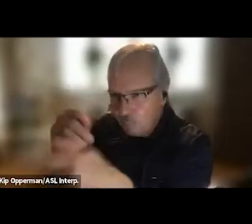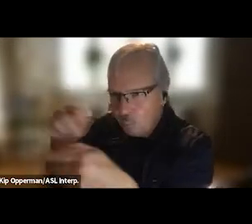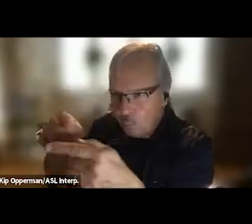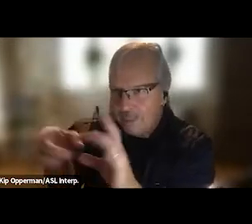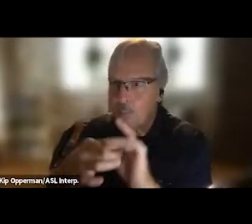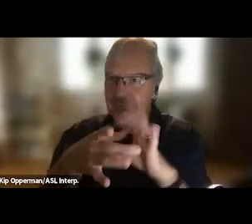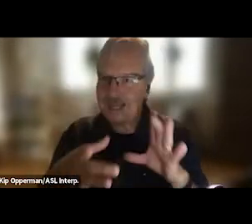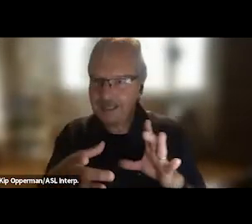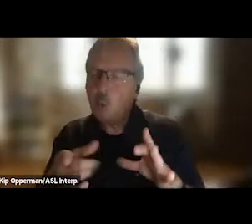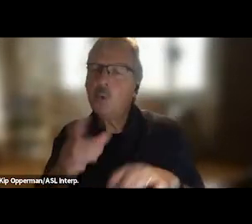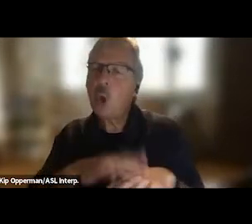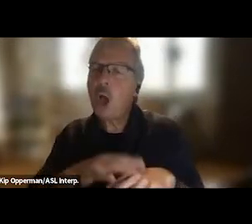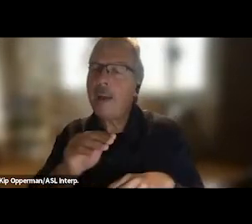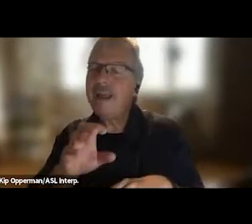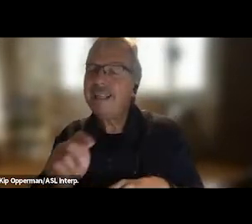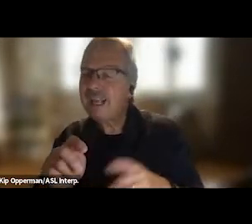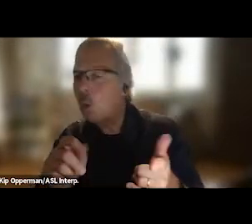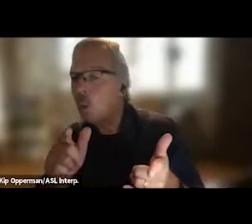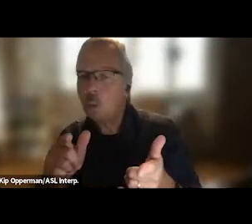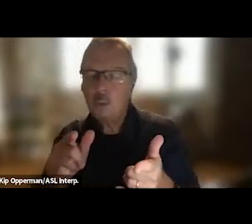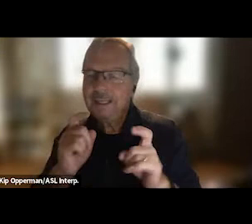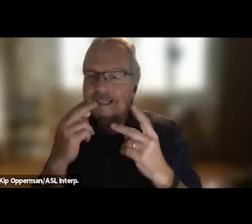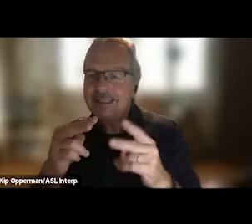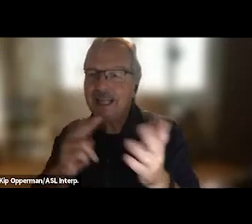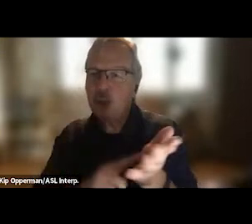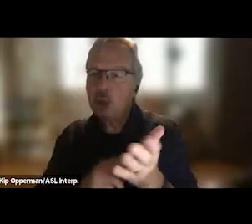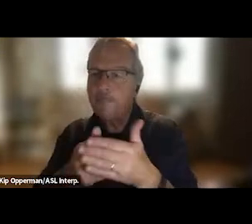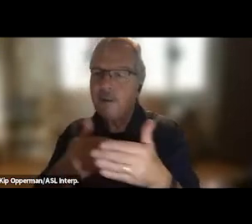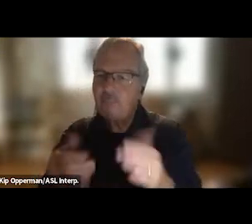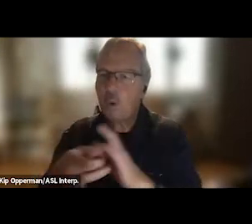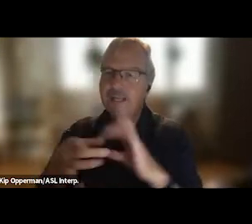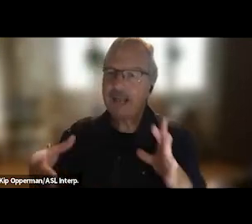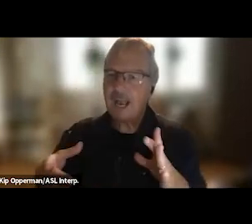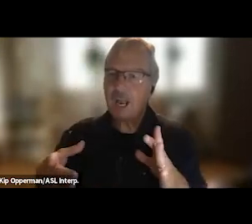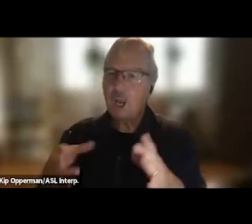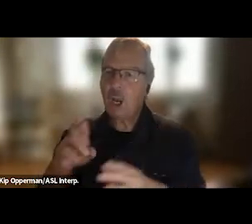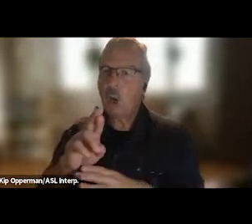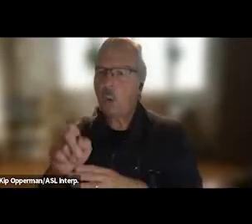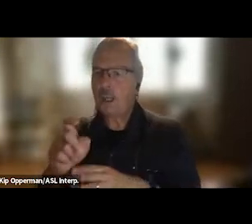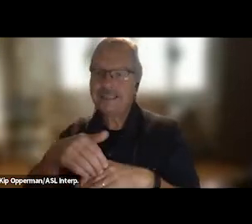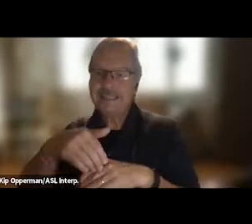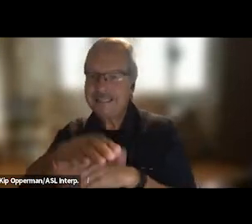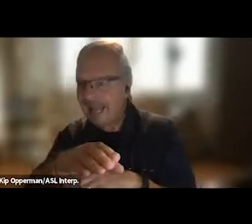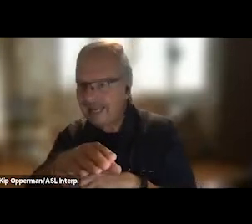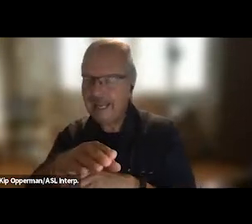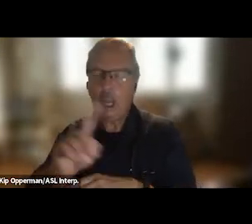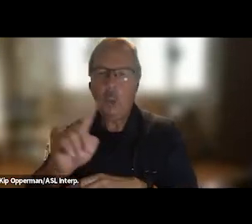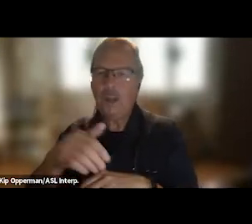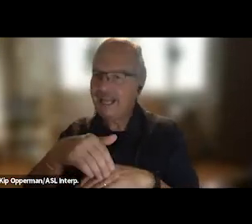and therefore who needs to see the nurse prior to discharge, who needs to have a script sent at the time of release and where does that script need to be sent?